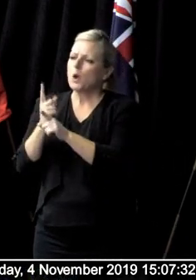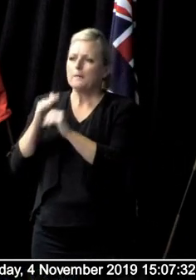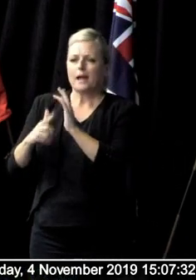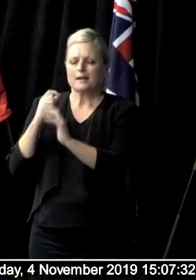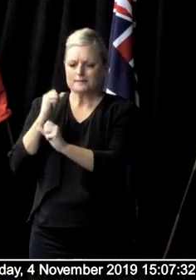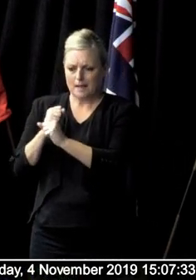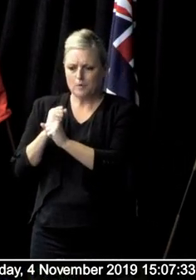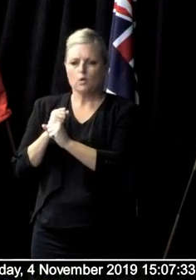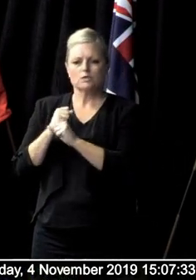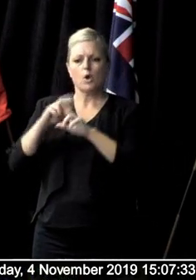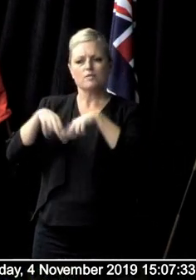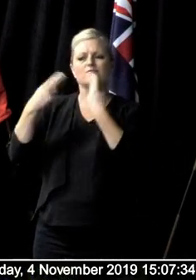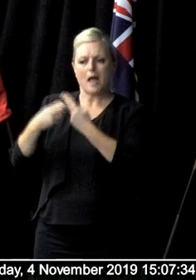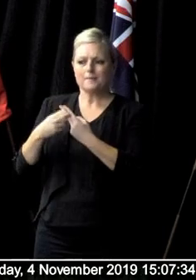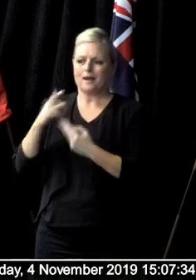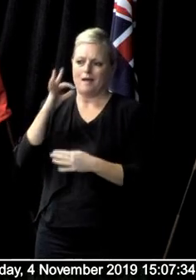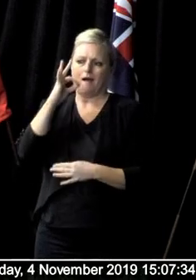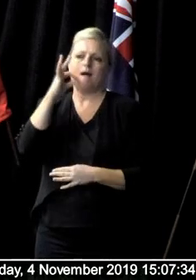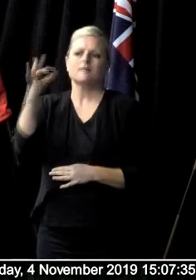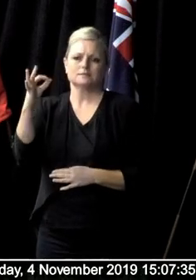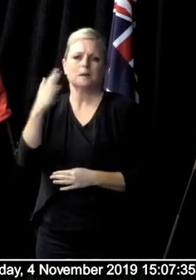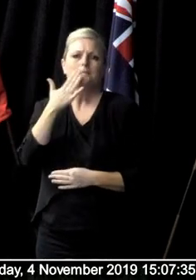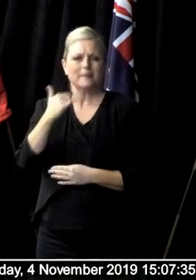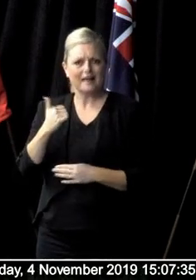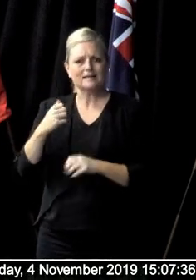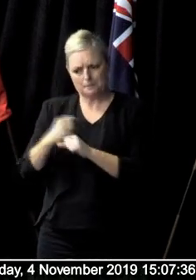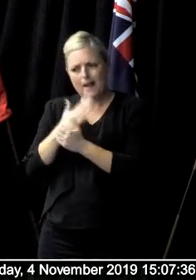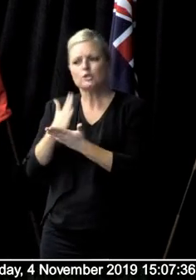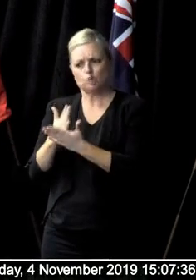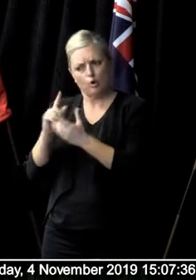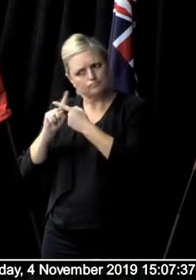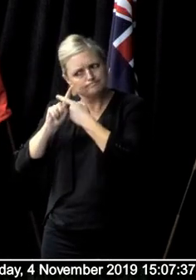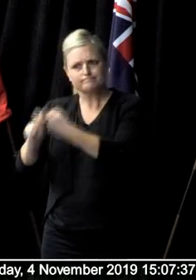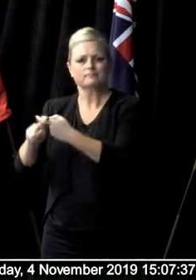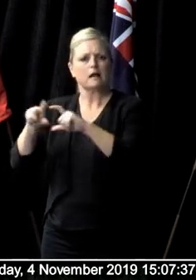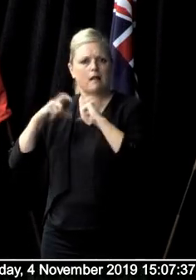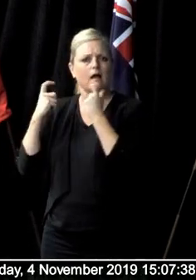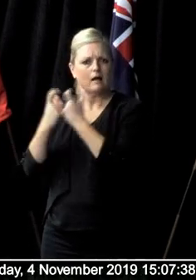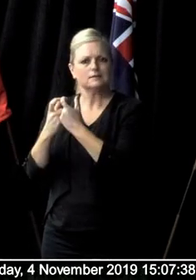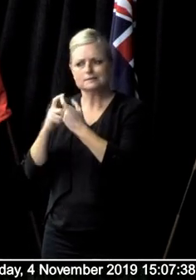formally requested that the child is not withdrawn from the classroom, that occurs without their knowledge.